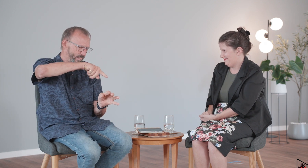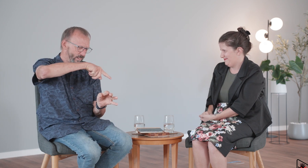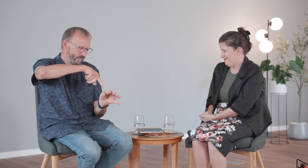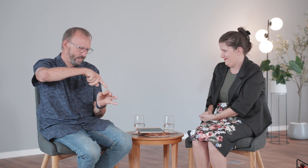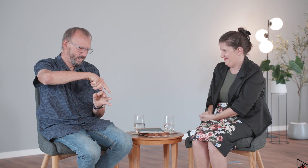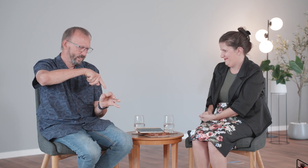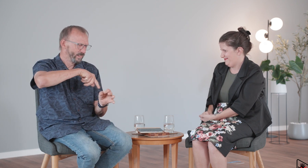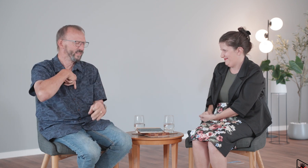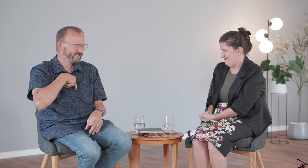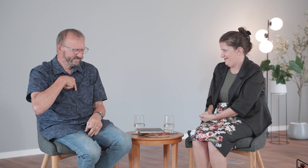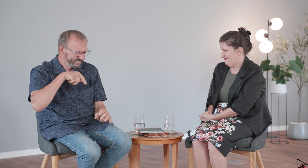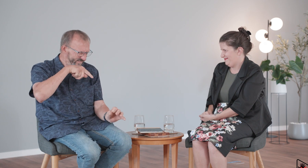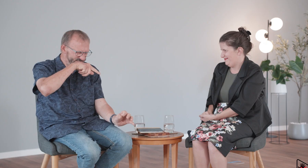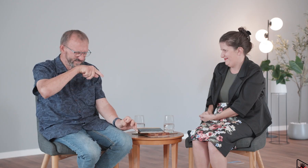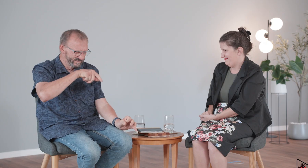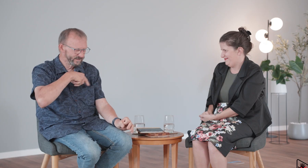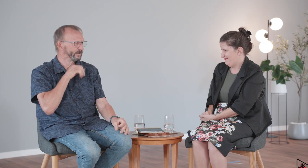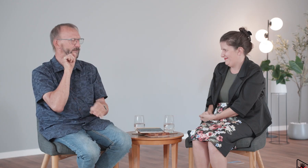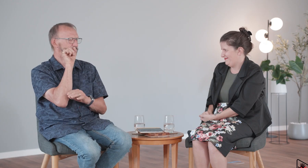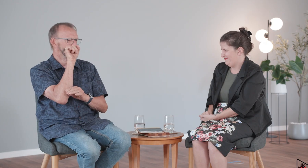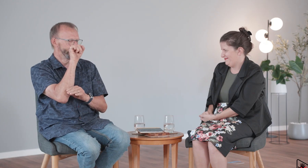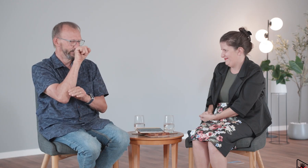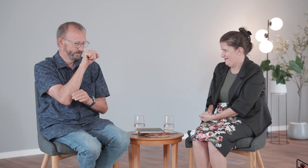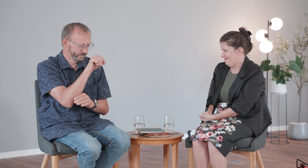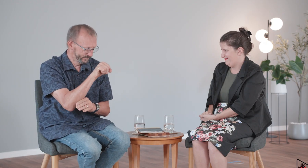was a bit dark in the bonnet and so it was difficult for me to see the slot for the